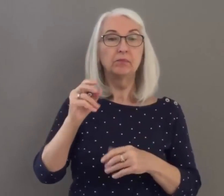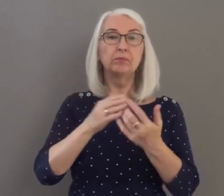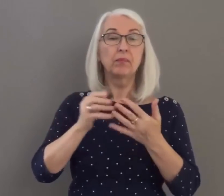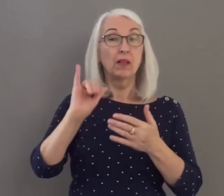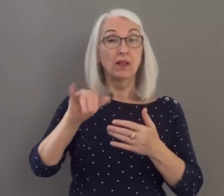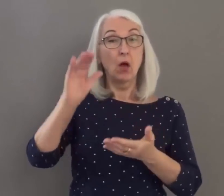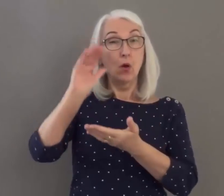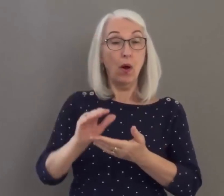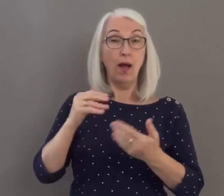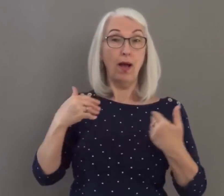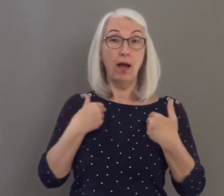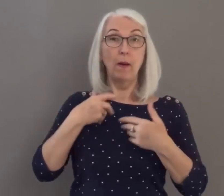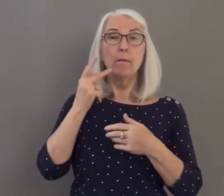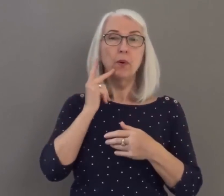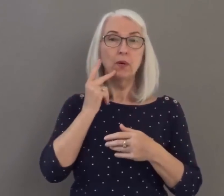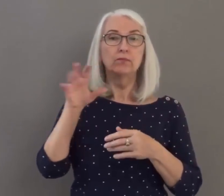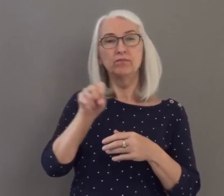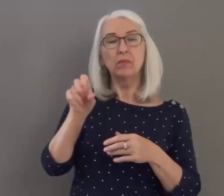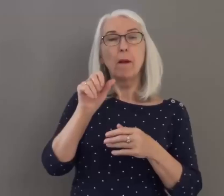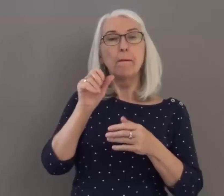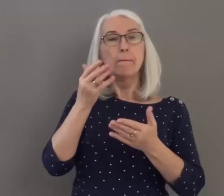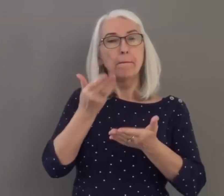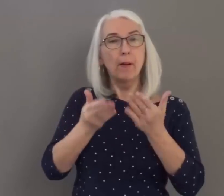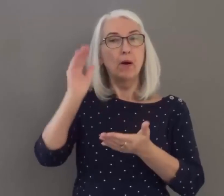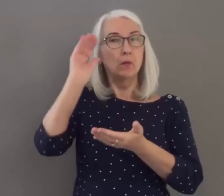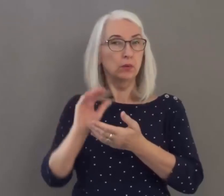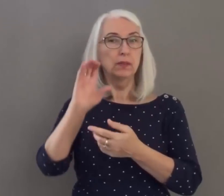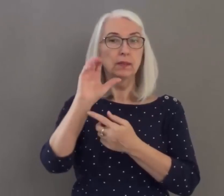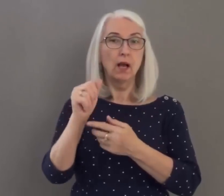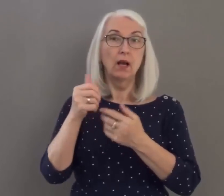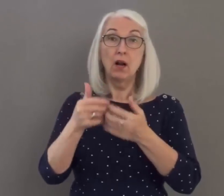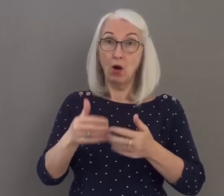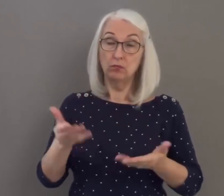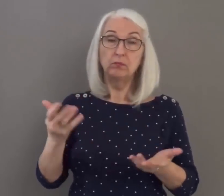Although lower animal protein intake may reduce calcium losses,